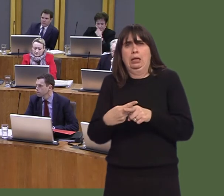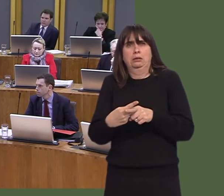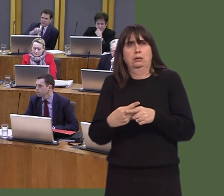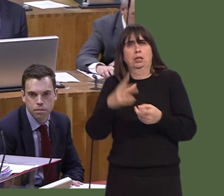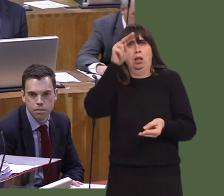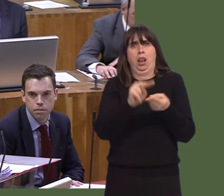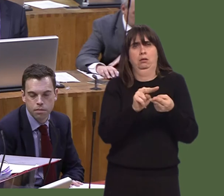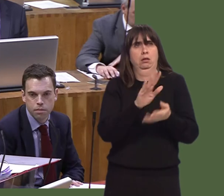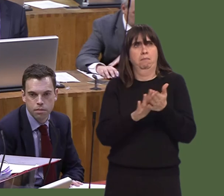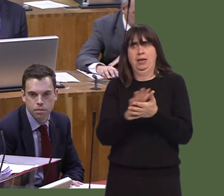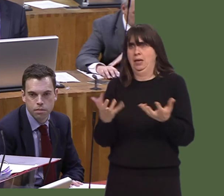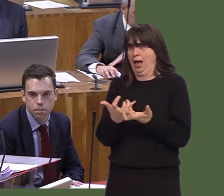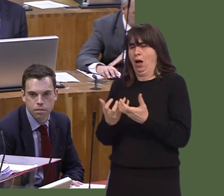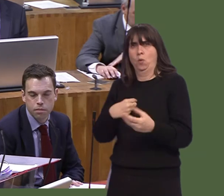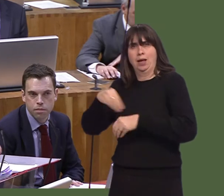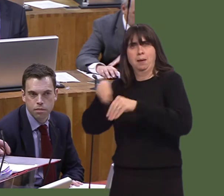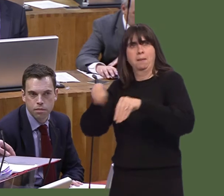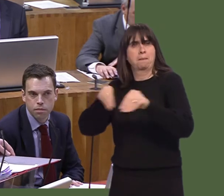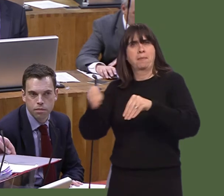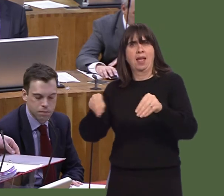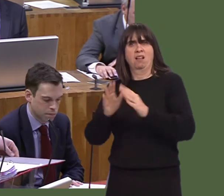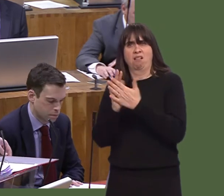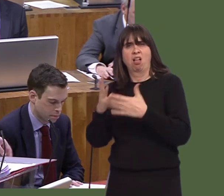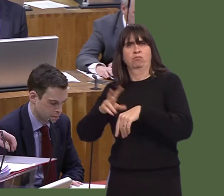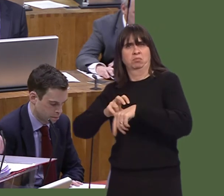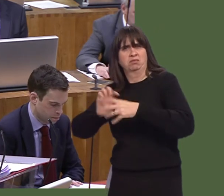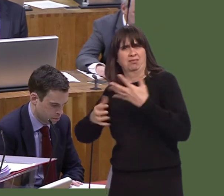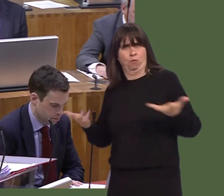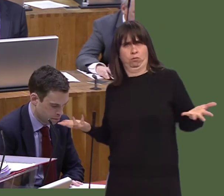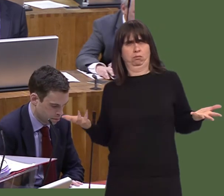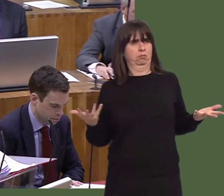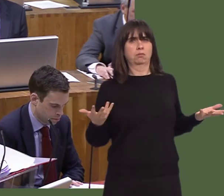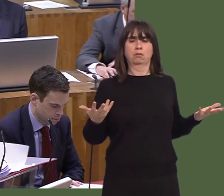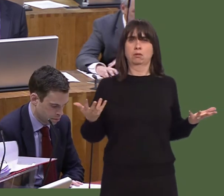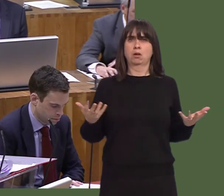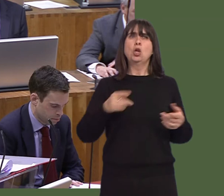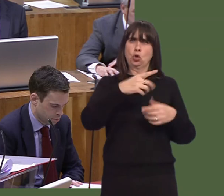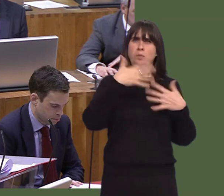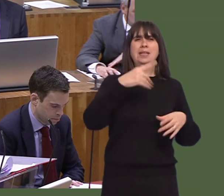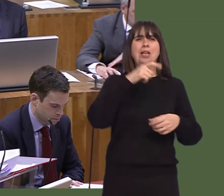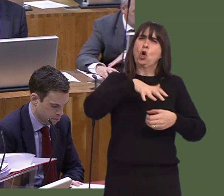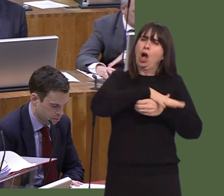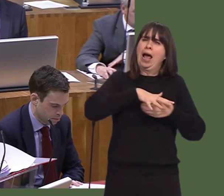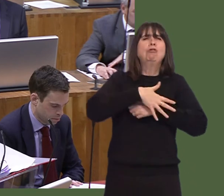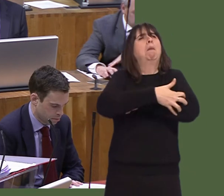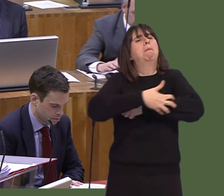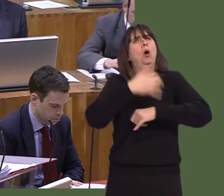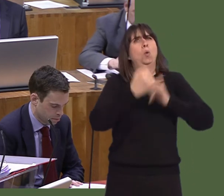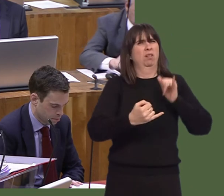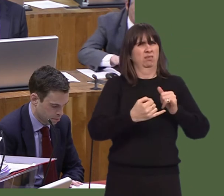Can I say that the health Secretary has made it clear to the Hywel Dda board that the level of deficit is unacceptable? He's also been clear that difficult decisions are needed to ensure the future sustainability